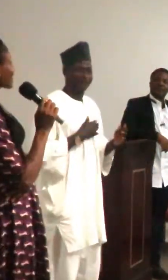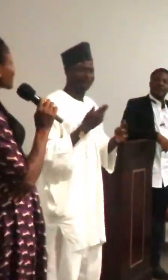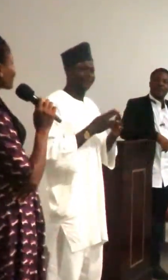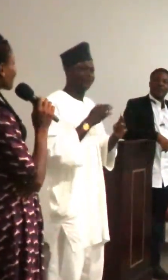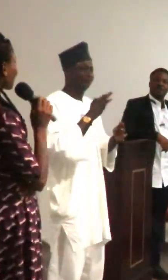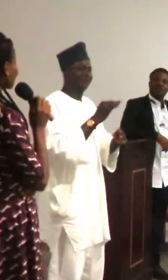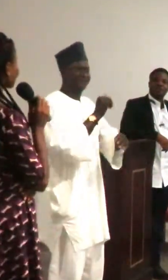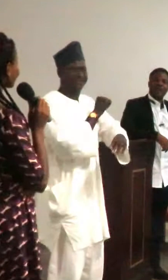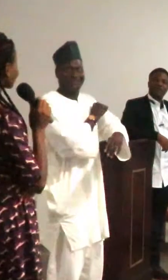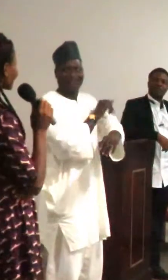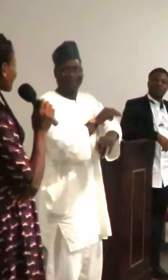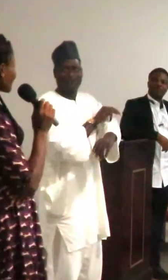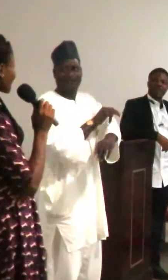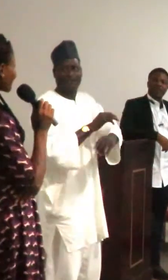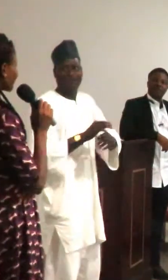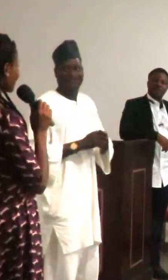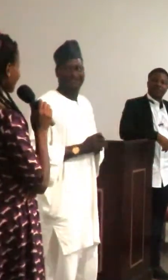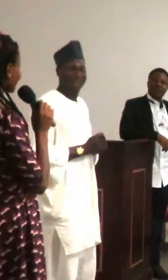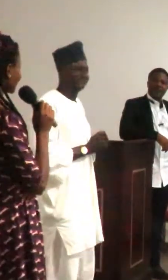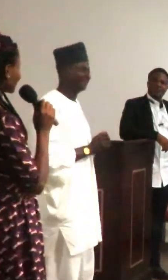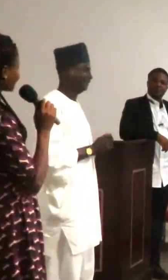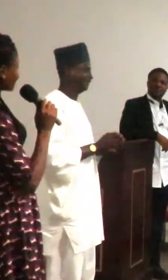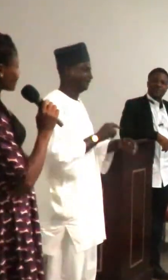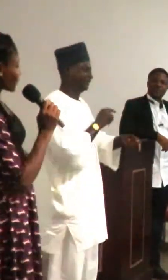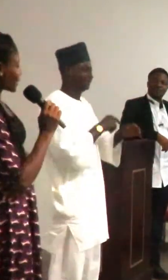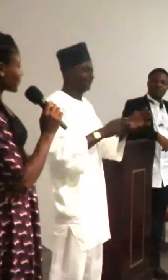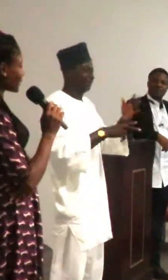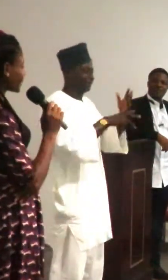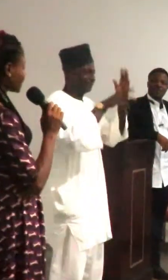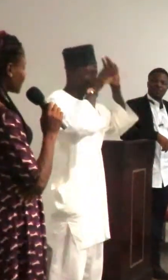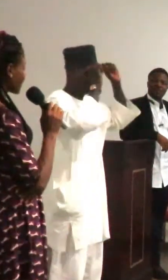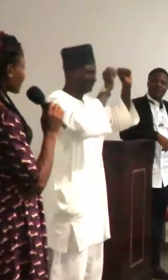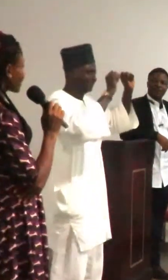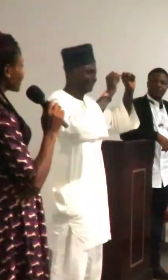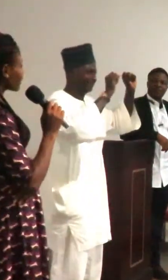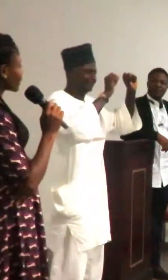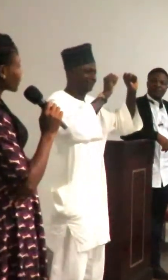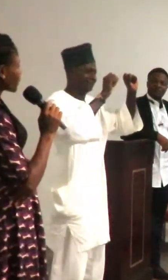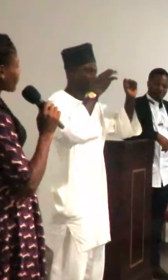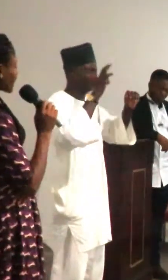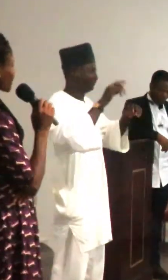American Sign Language. It is a language of the deaf people used in America which has